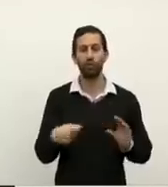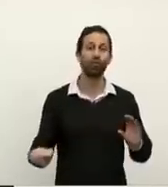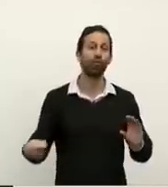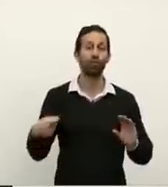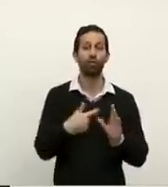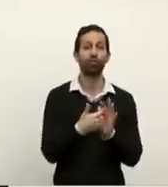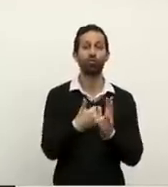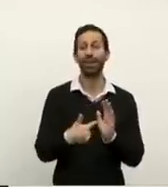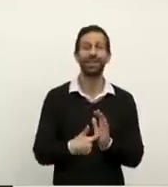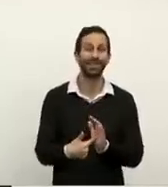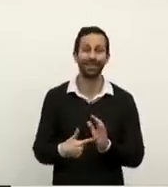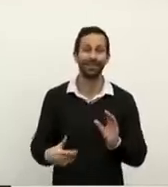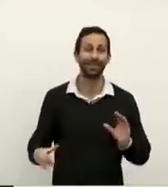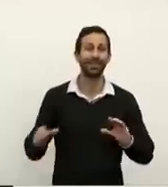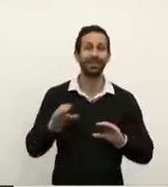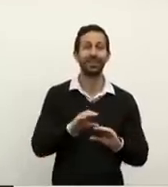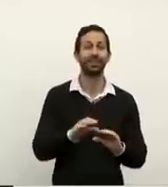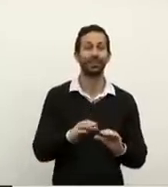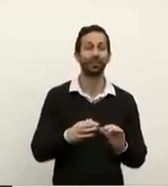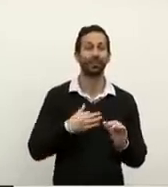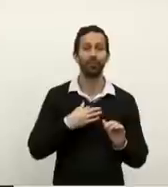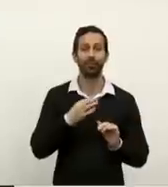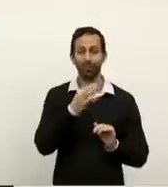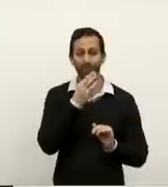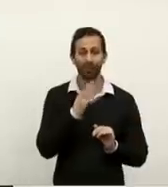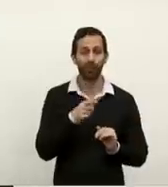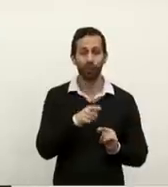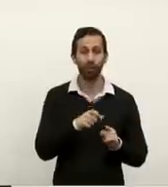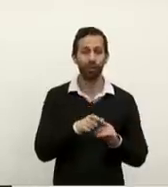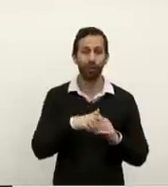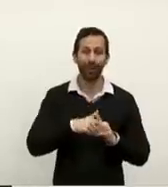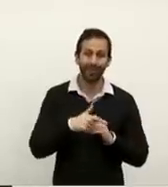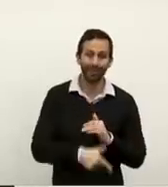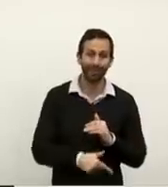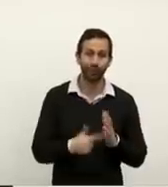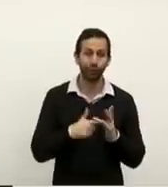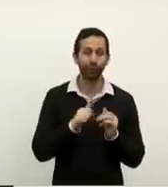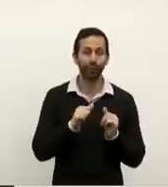it's...we're asking for those complexities to be clearly understood